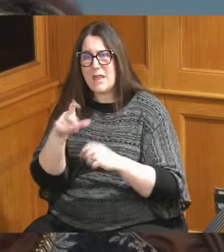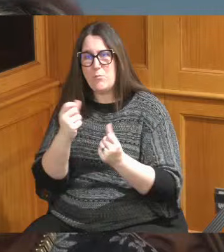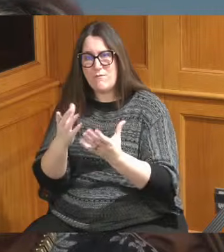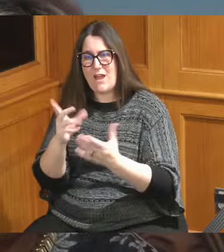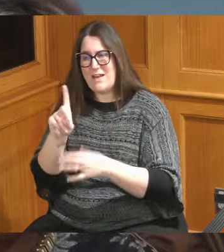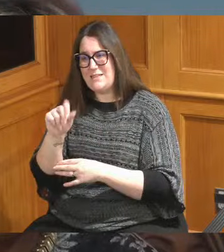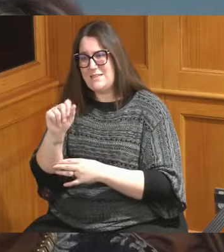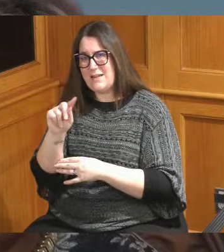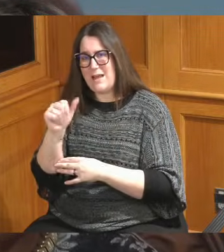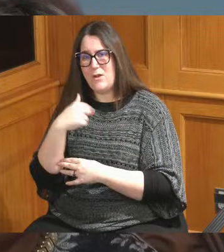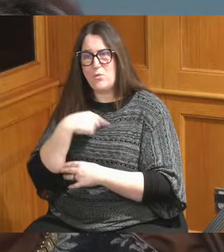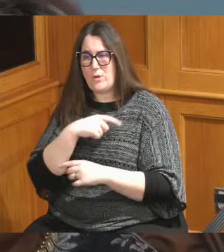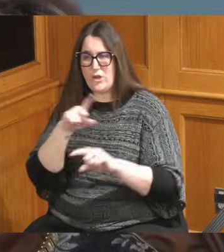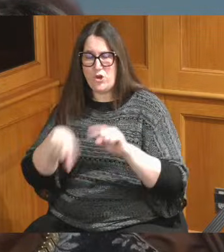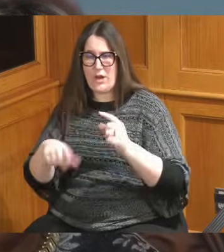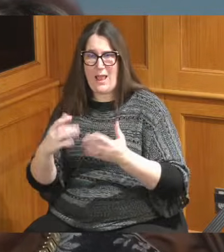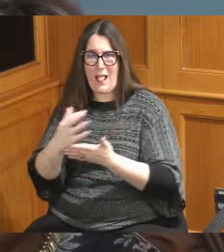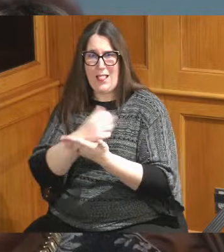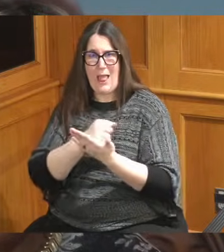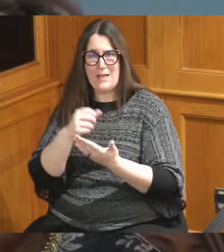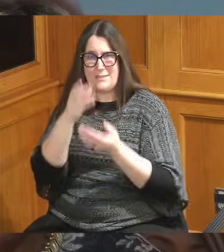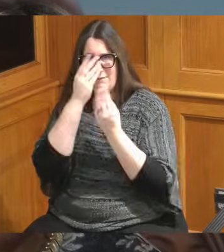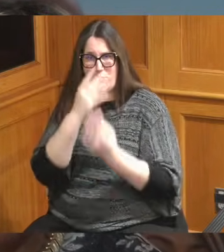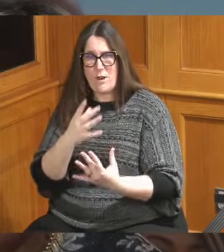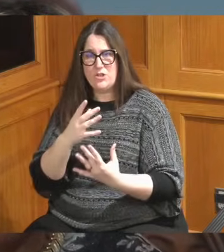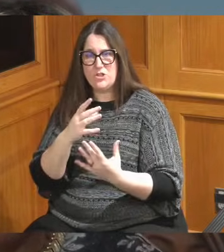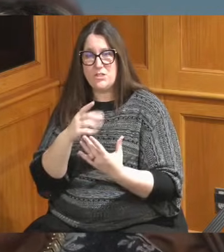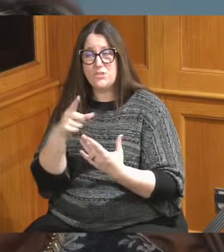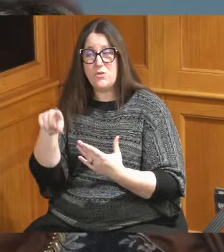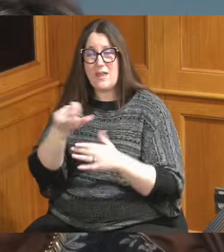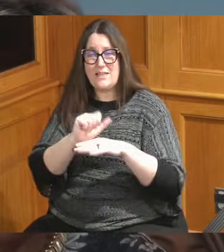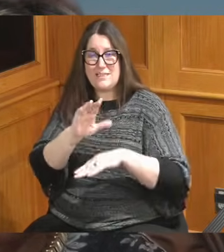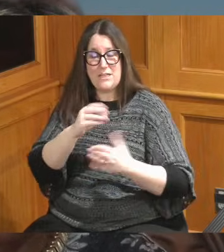because we weren't able to collect data. So they sent students and they sent people from Cincinnati